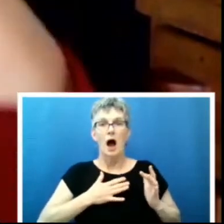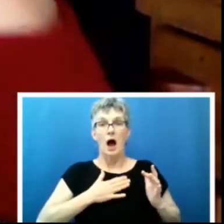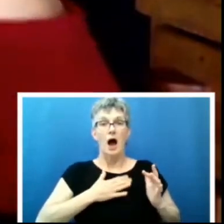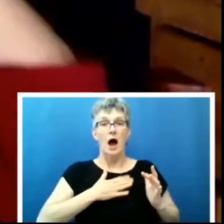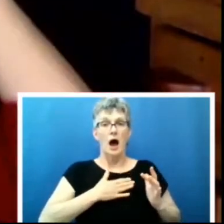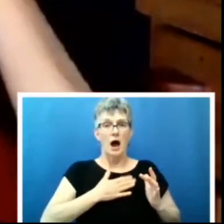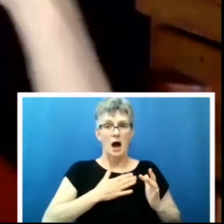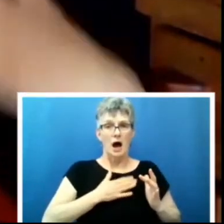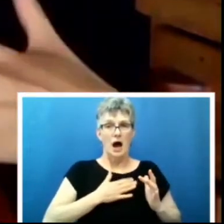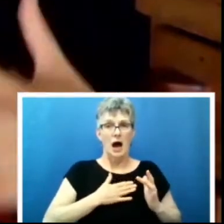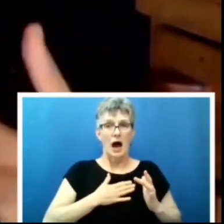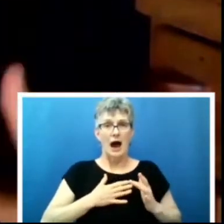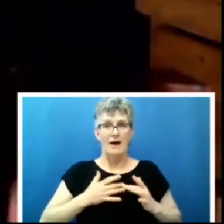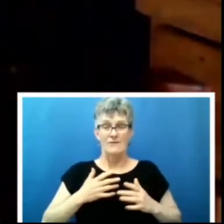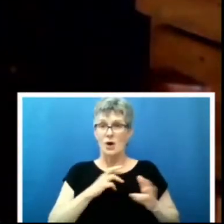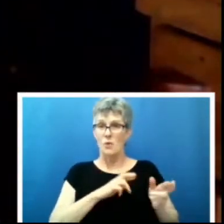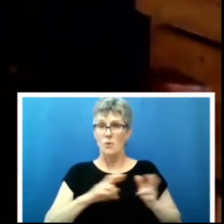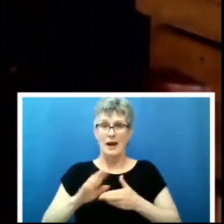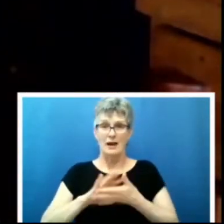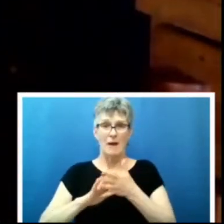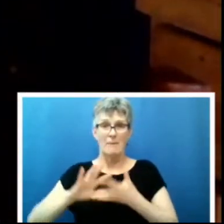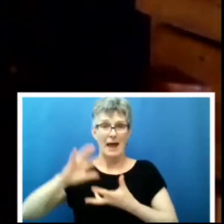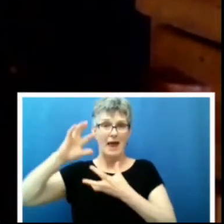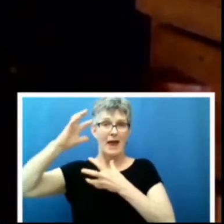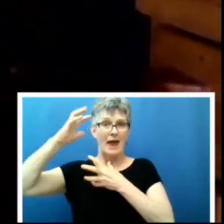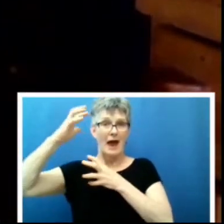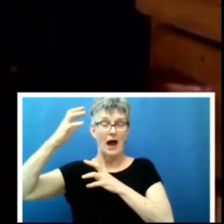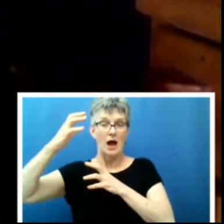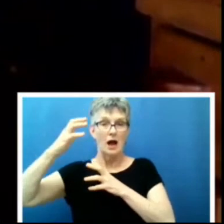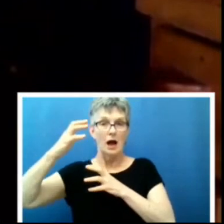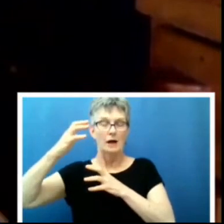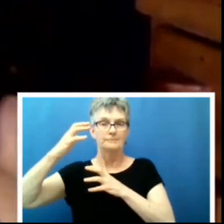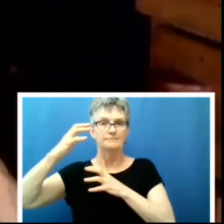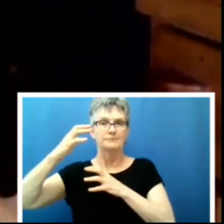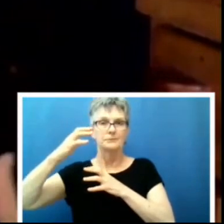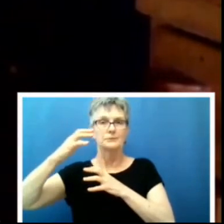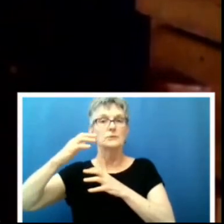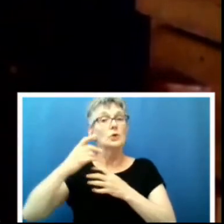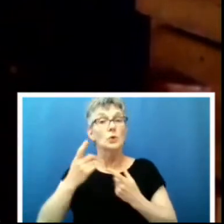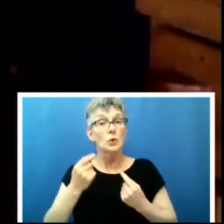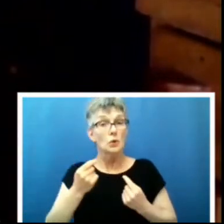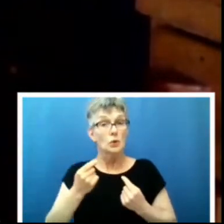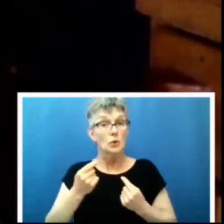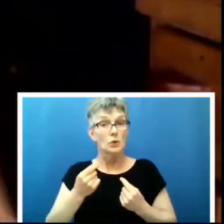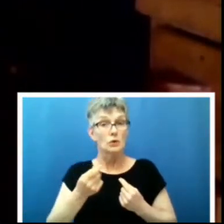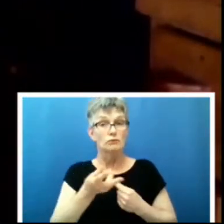So chaos is about to ensue. Just get up and actually move